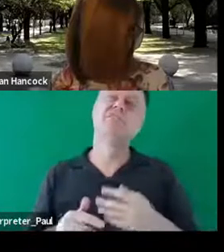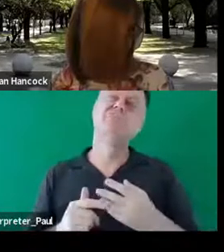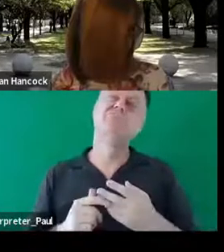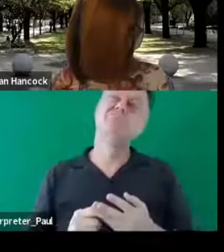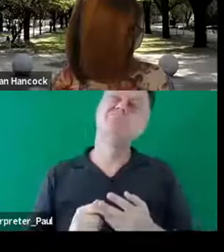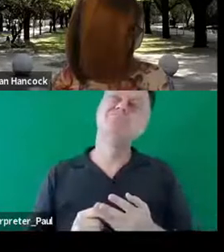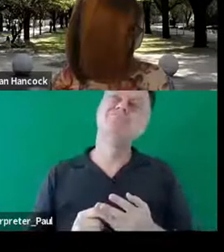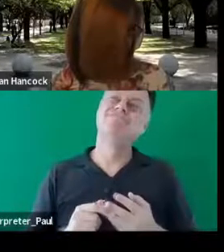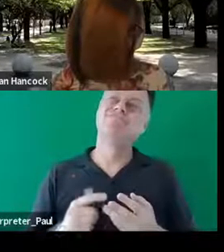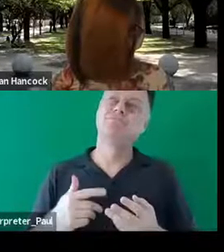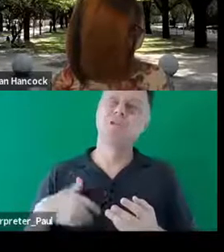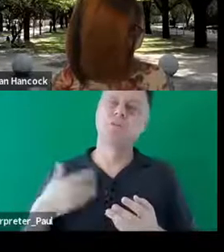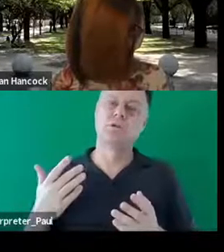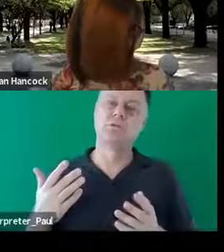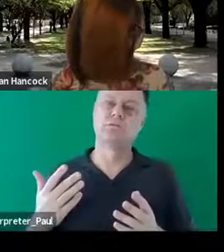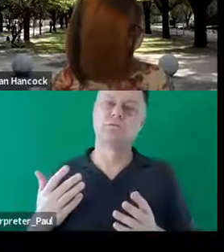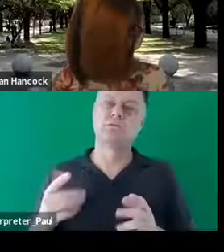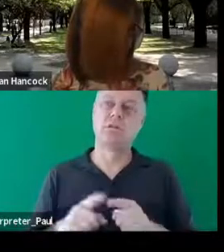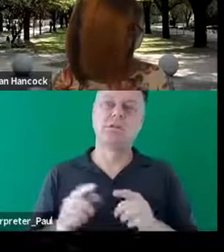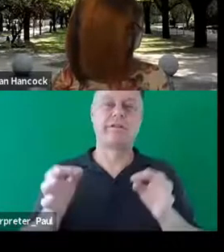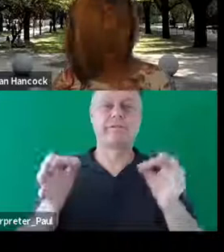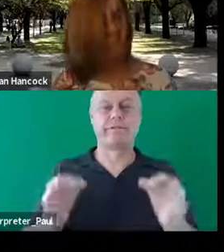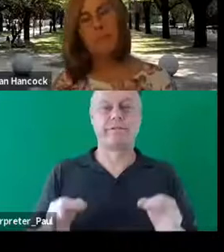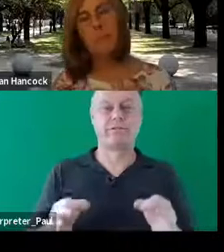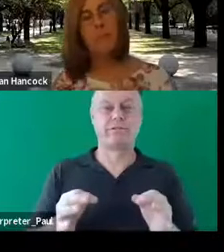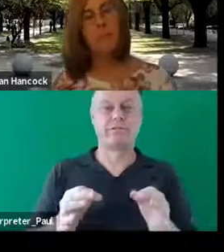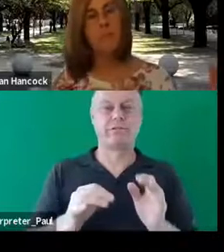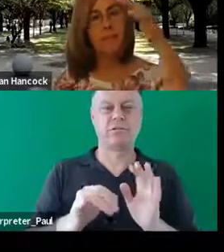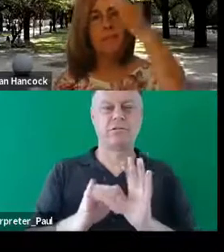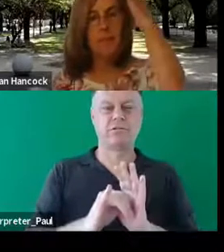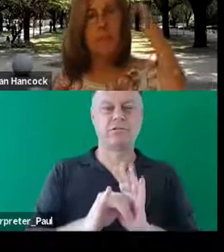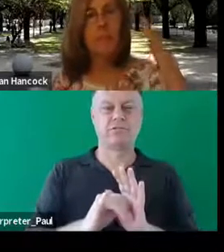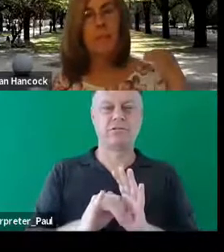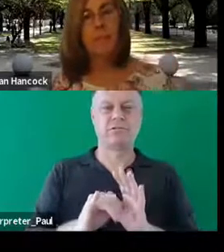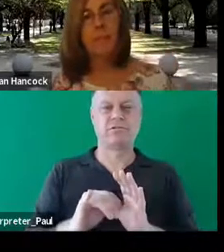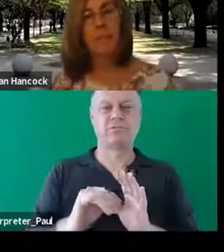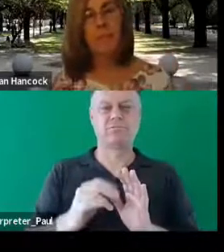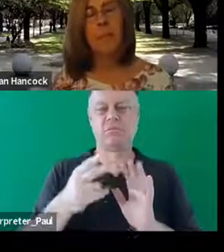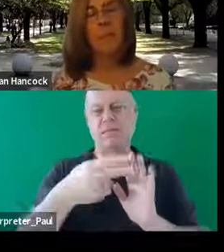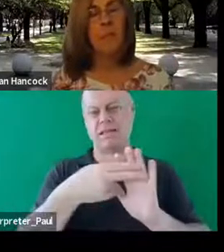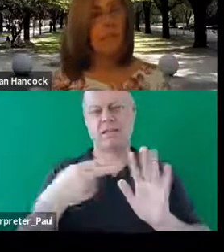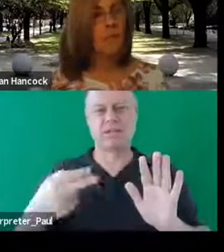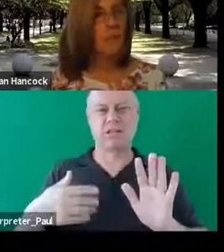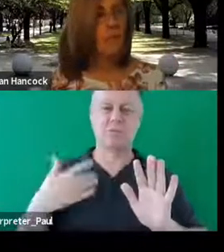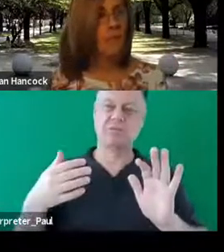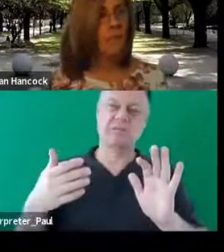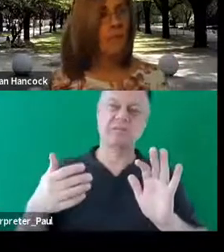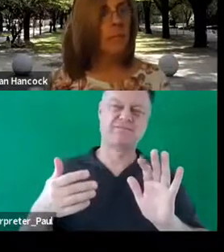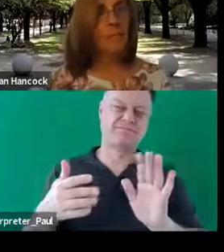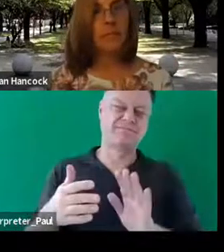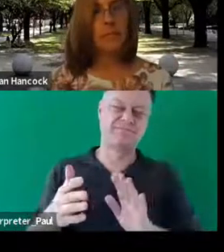needing, kind of, an initial identification as a particular label. When we moved away from student